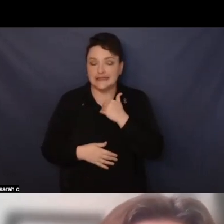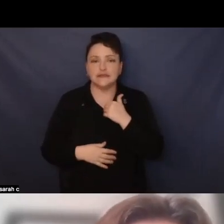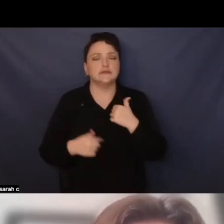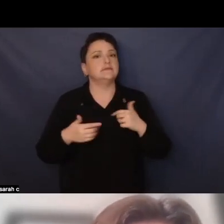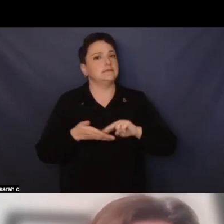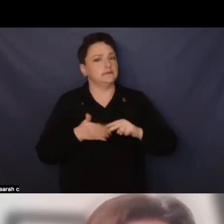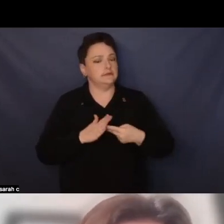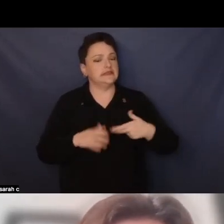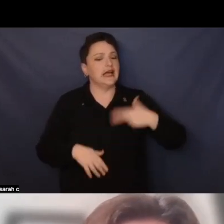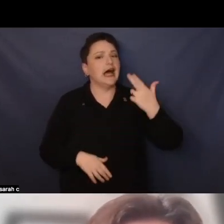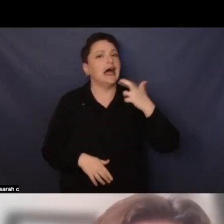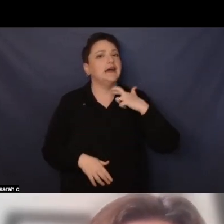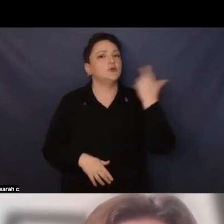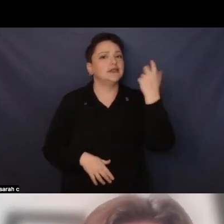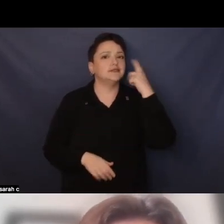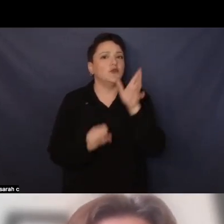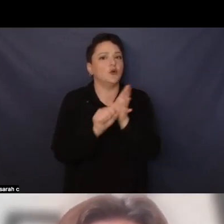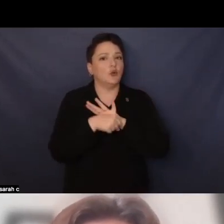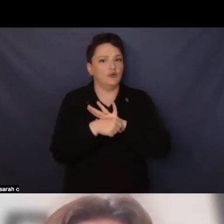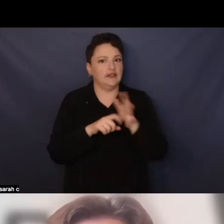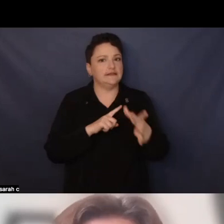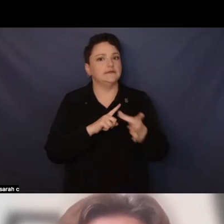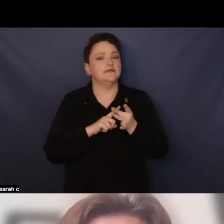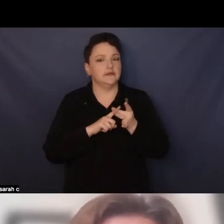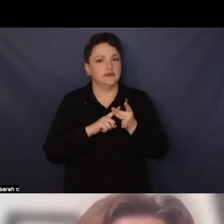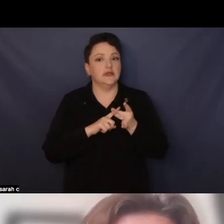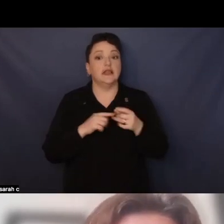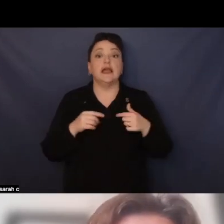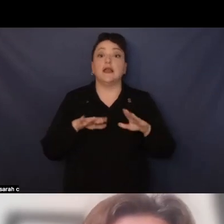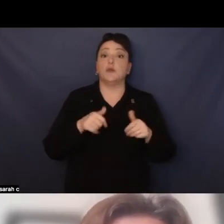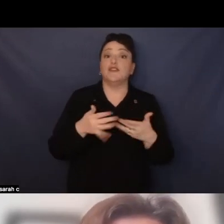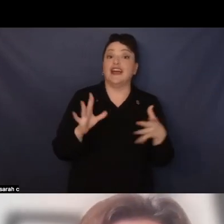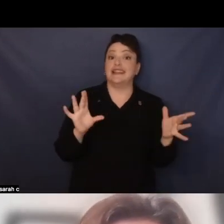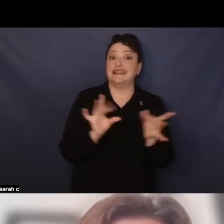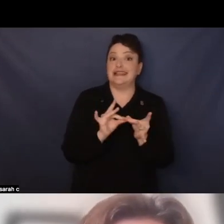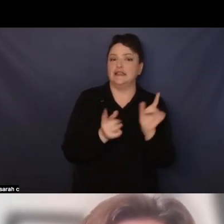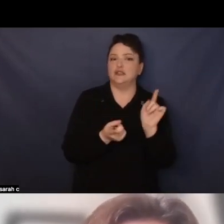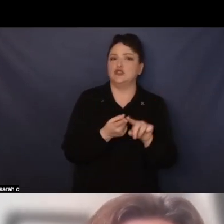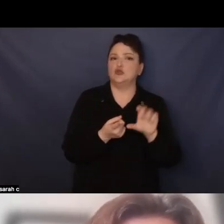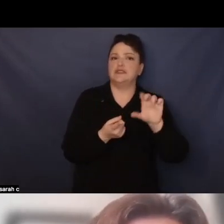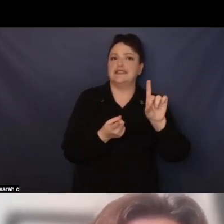here to the CDC or something that explains the link between risk and your disability.